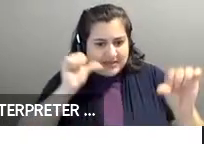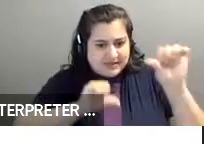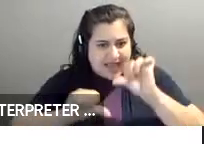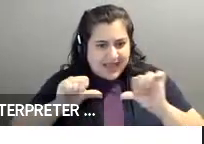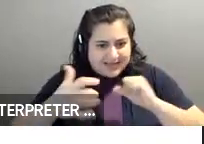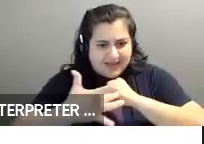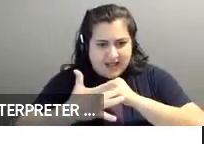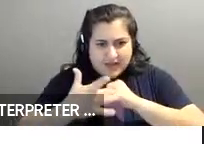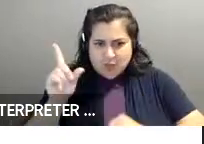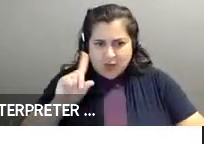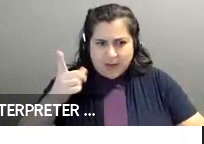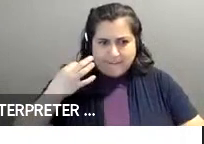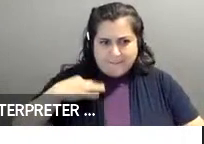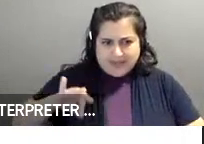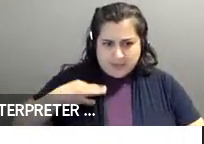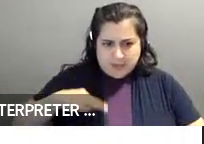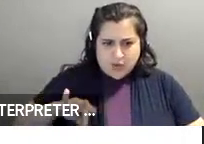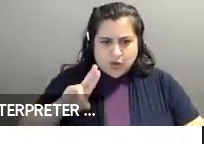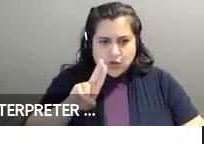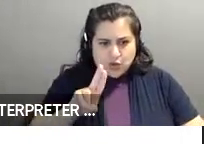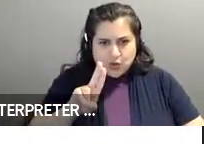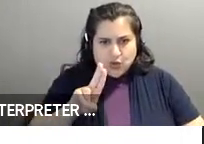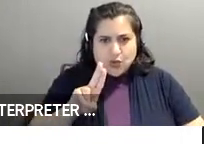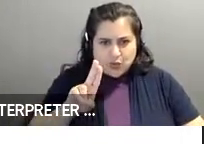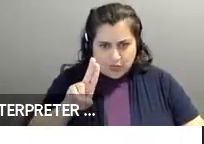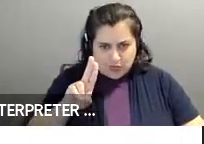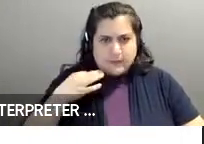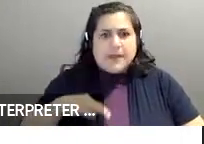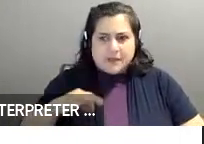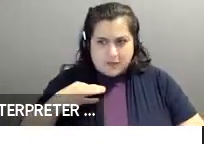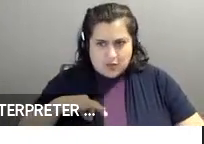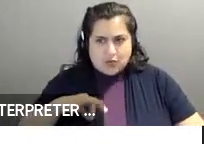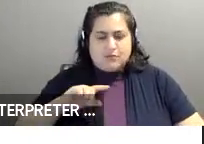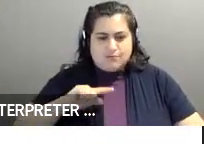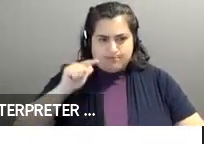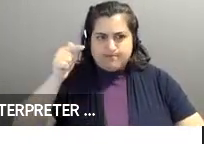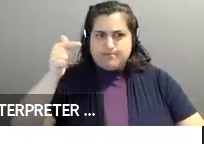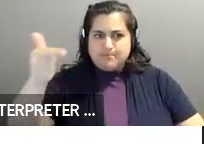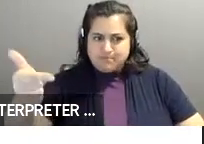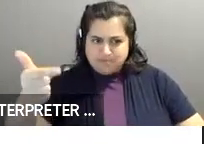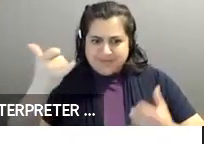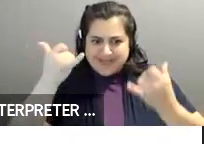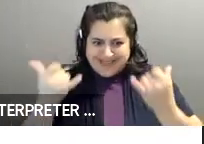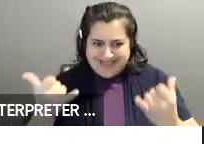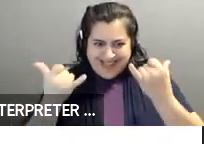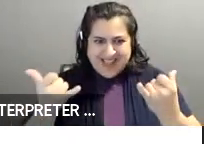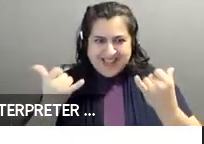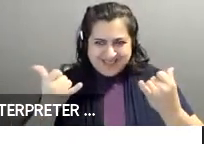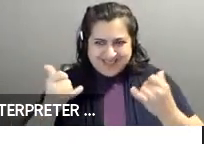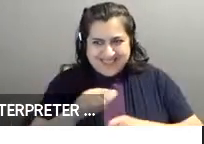Dr. Clive D'Souza has a PhD in Industrial Engineering and a Masters of Science Degree